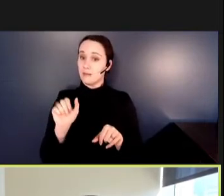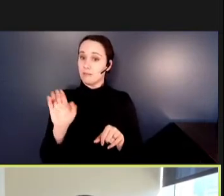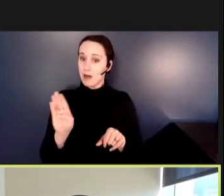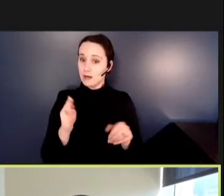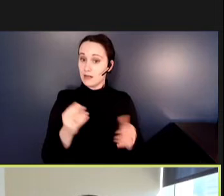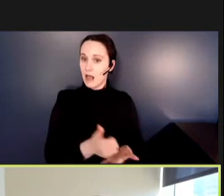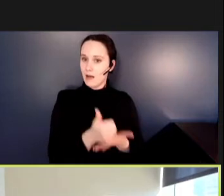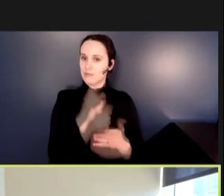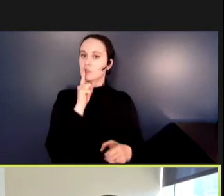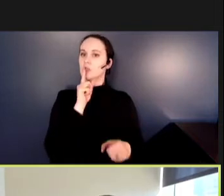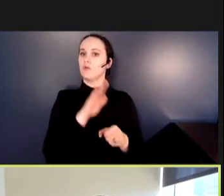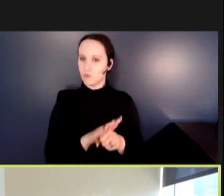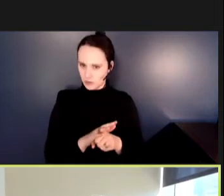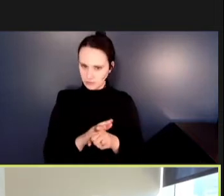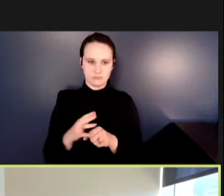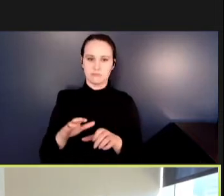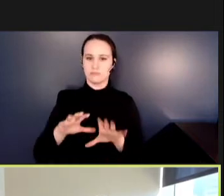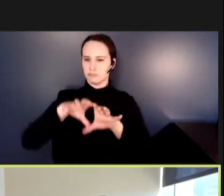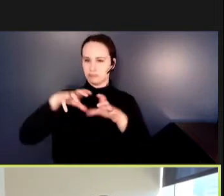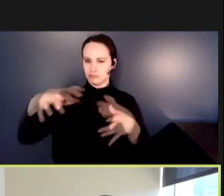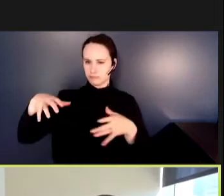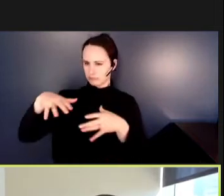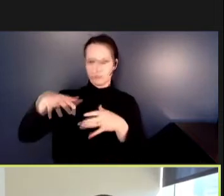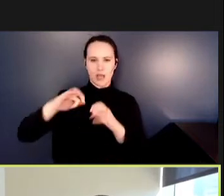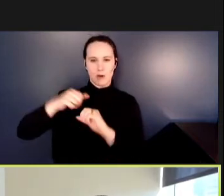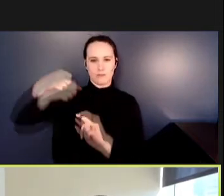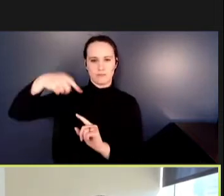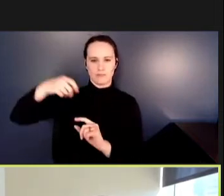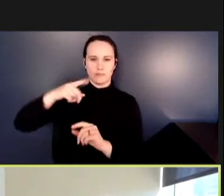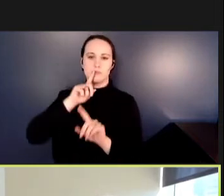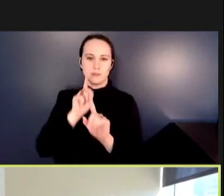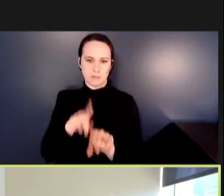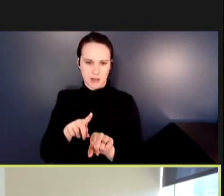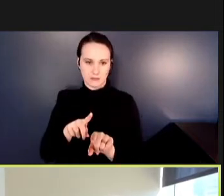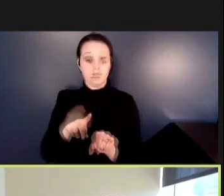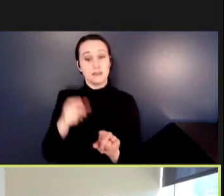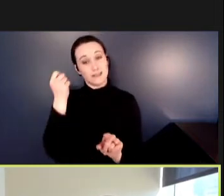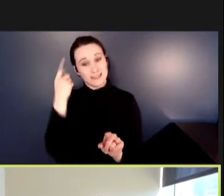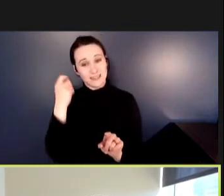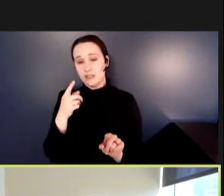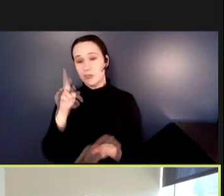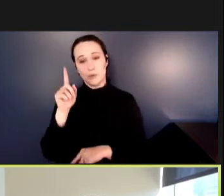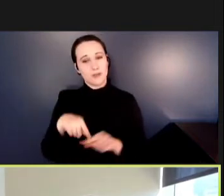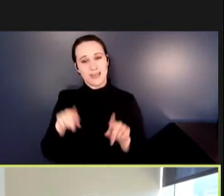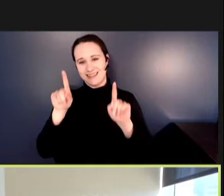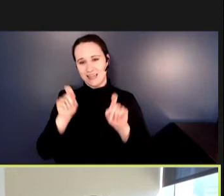on the surface. So it's unrealistic to test the confirmation of all of your AI-designed proteins.